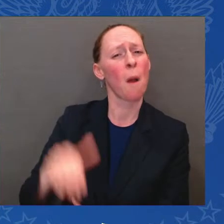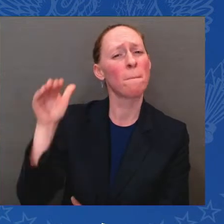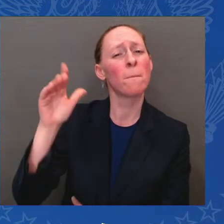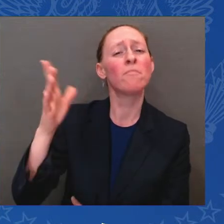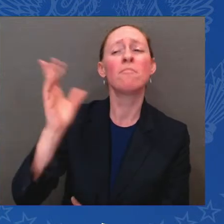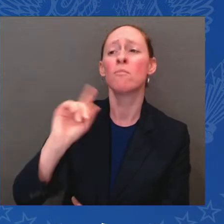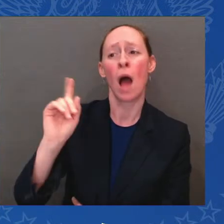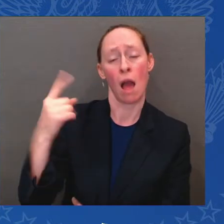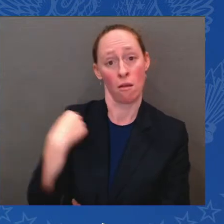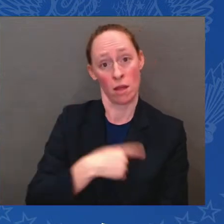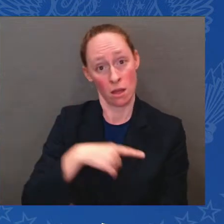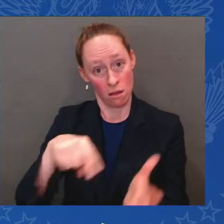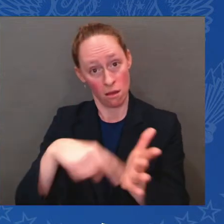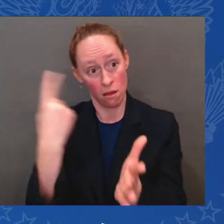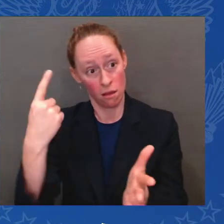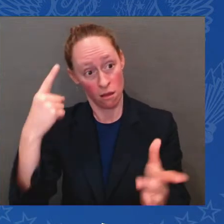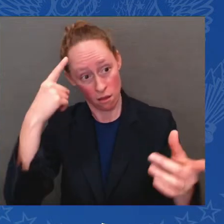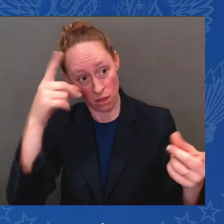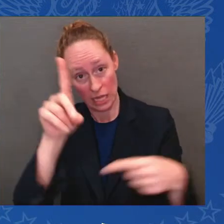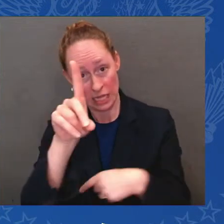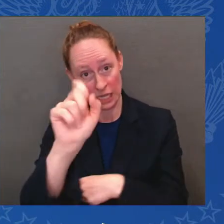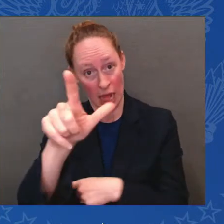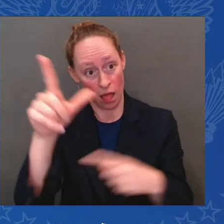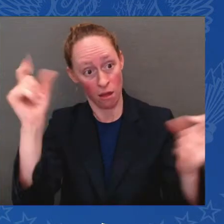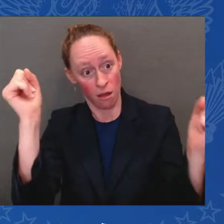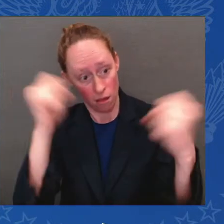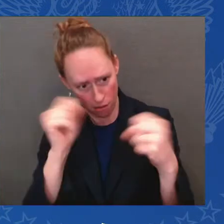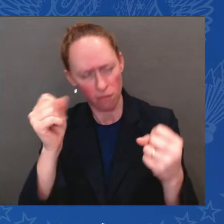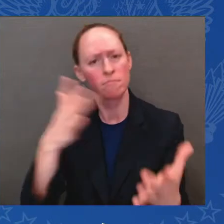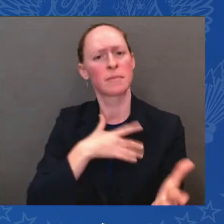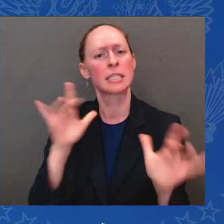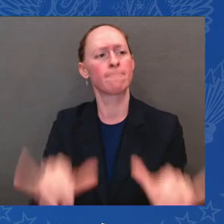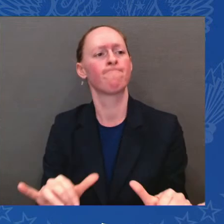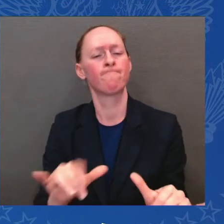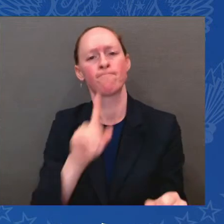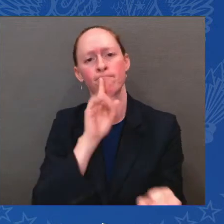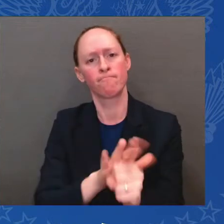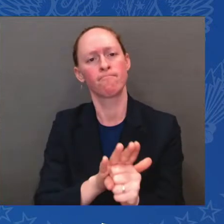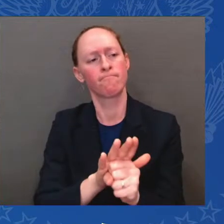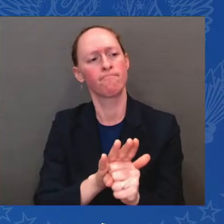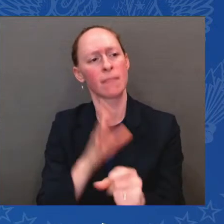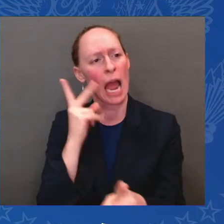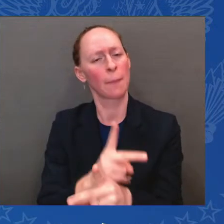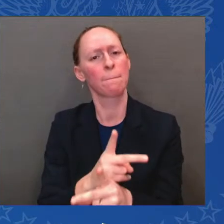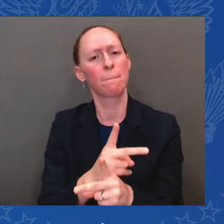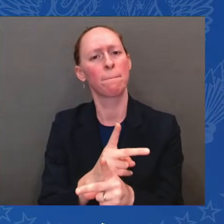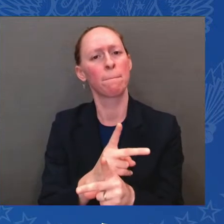And I expect the Republican Speaker and Republicans in Congress to honor their word and keep the deal they made months ago